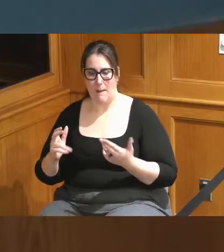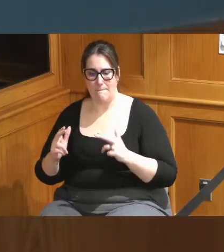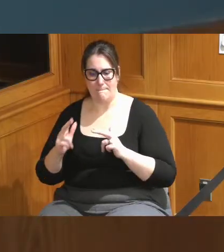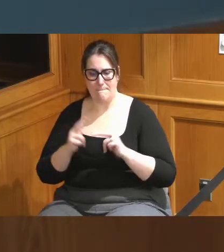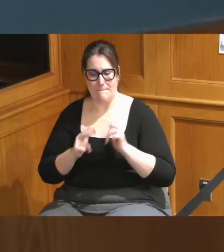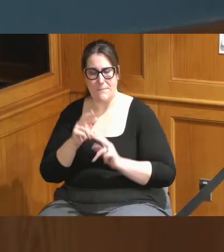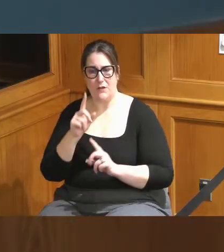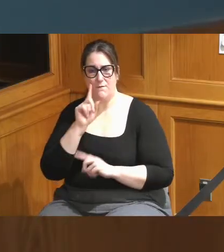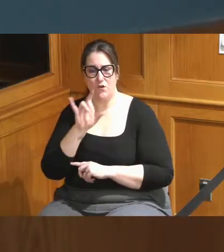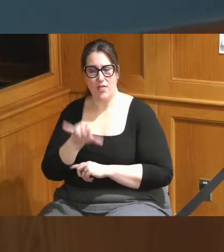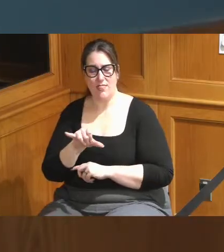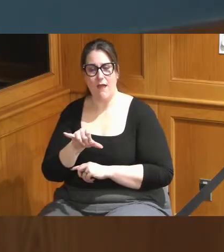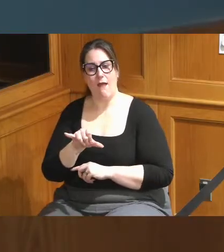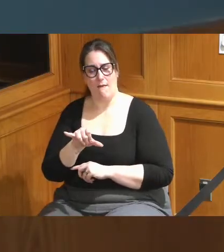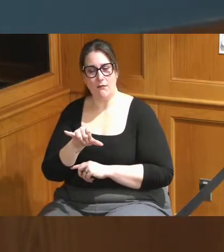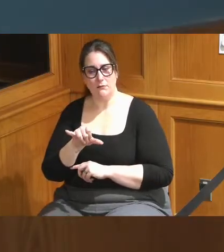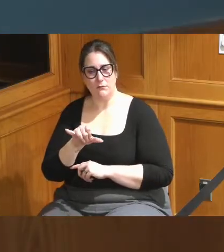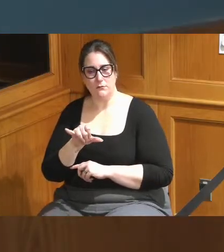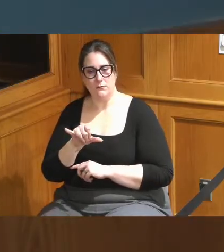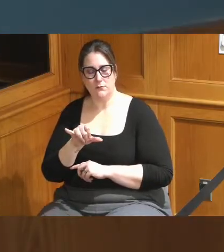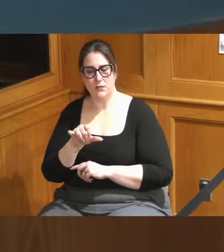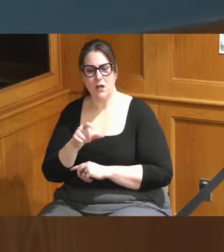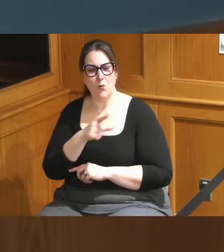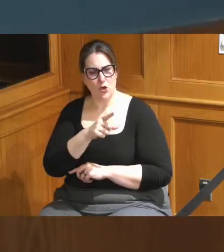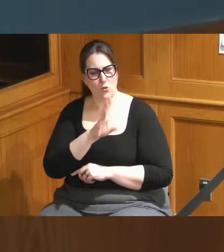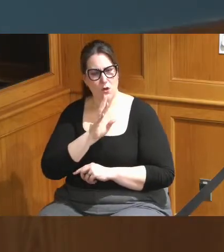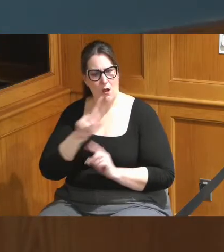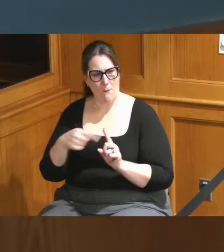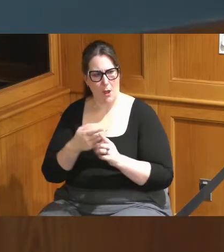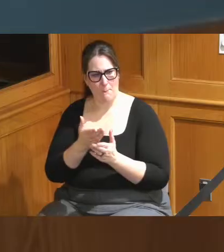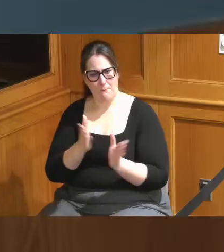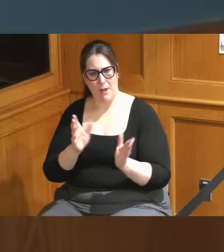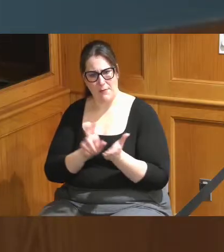development down at the banks. When you talk about public investment is that what you're referring